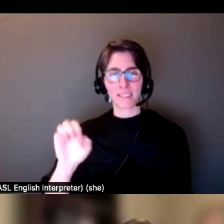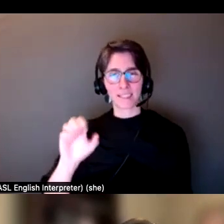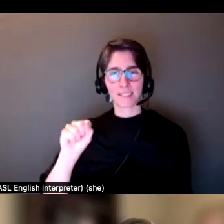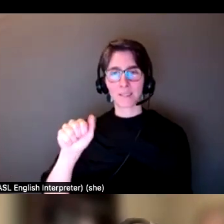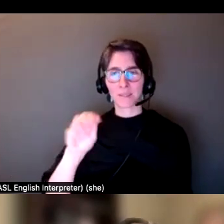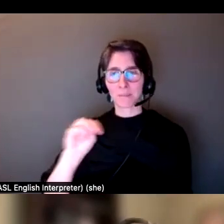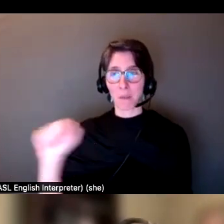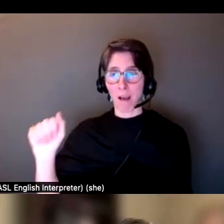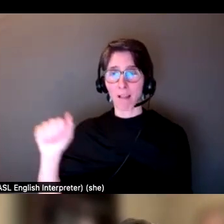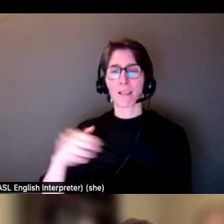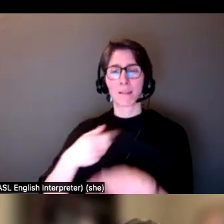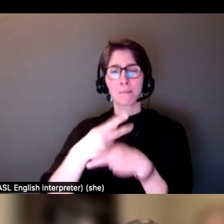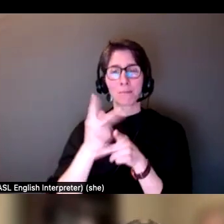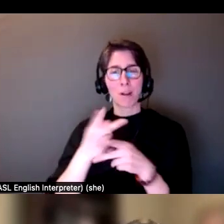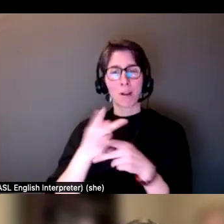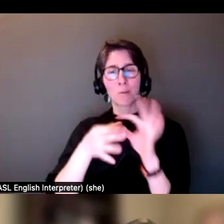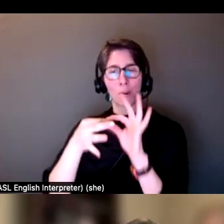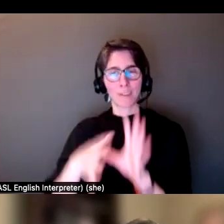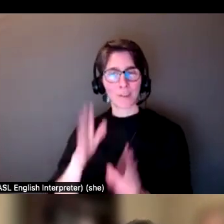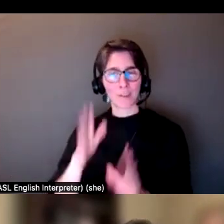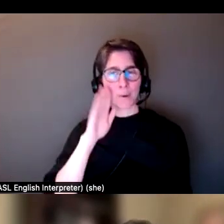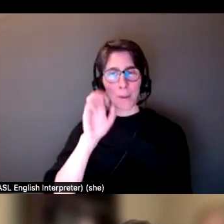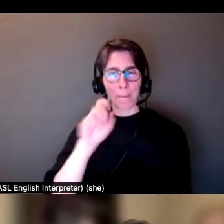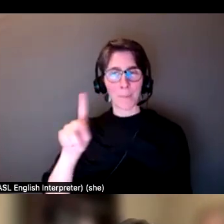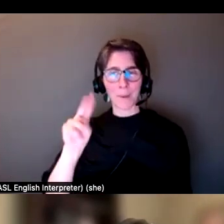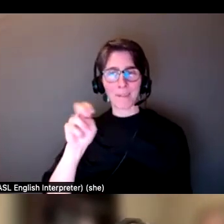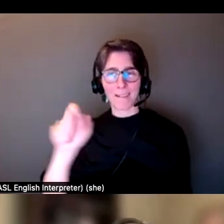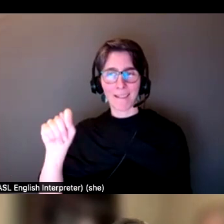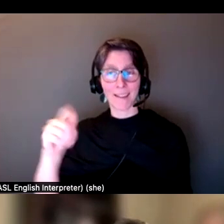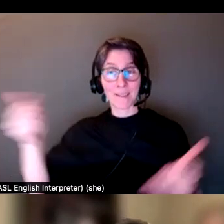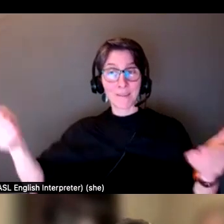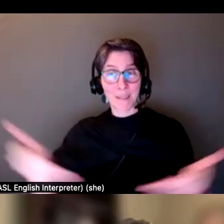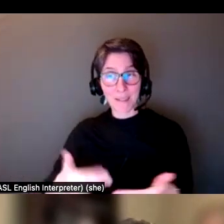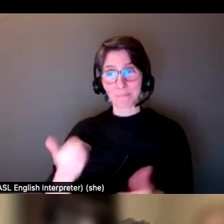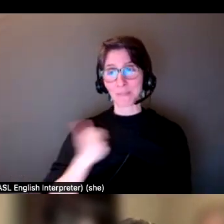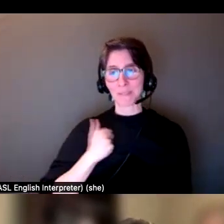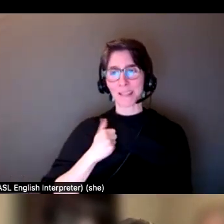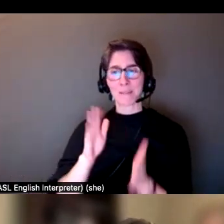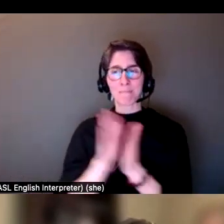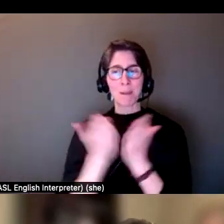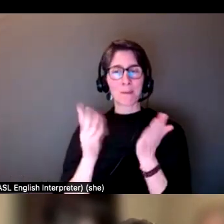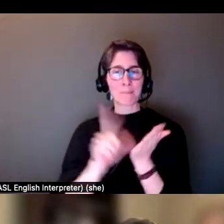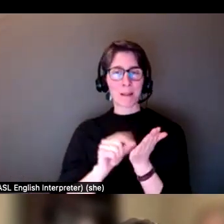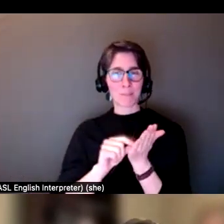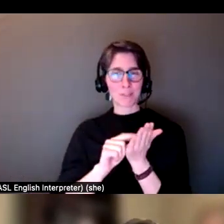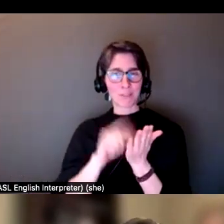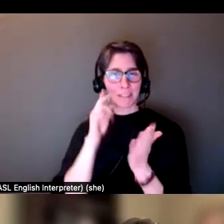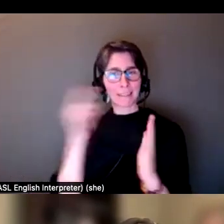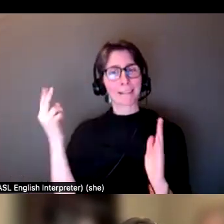Welcome to Canadian Book Publishing: Insights From the Latest Salary Survey.